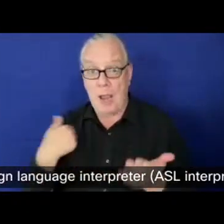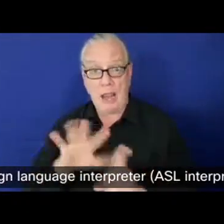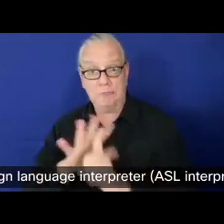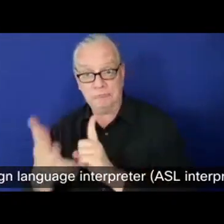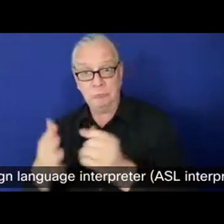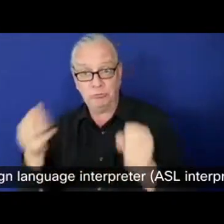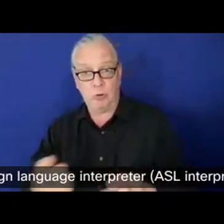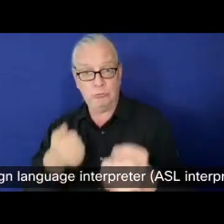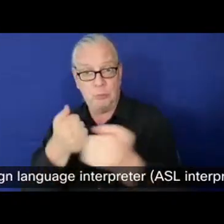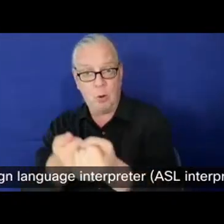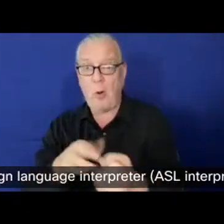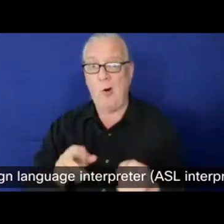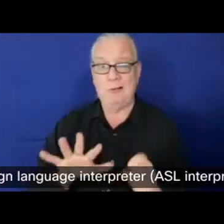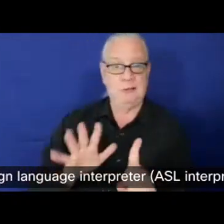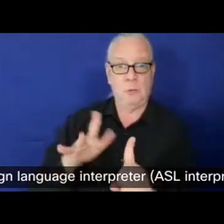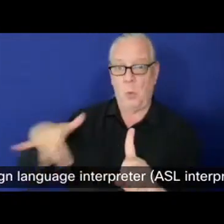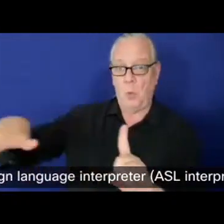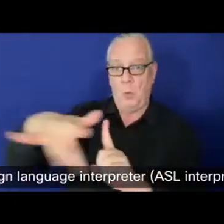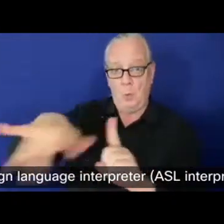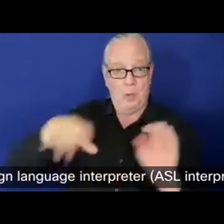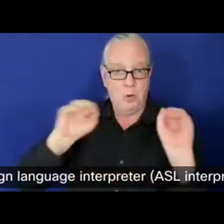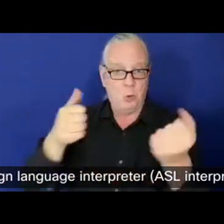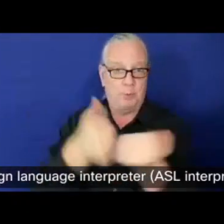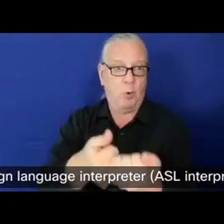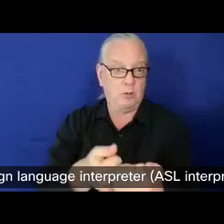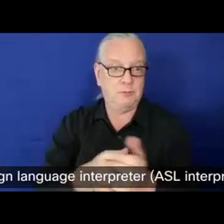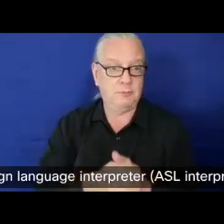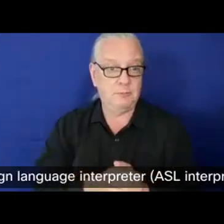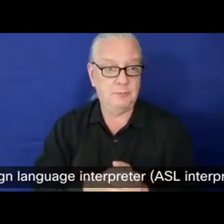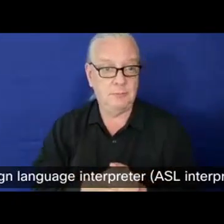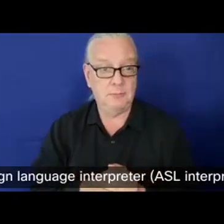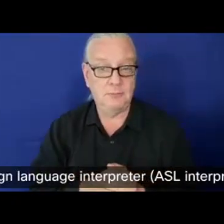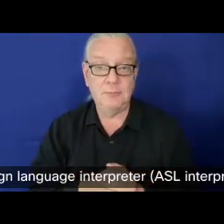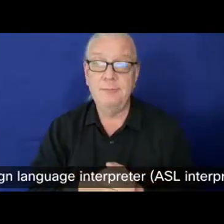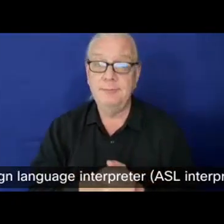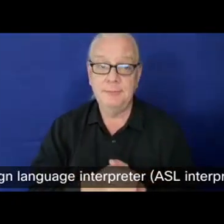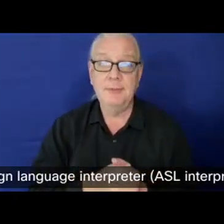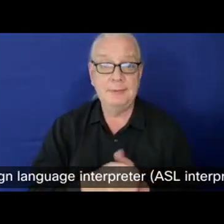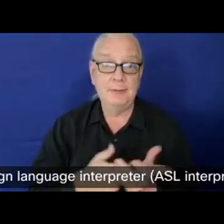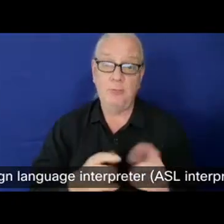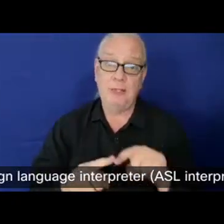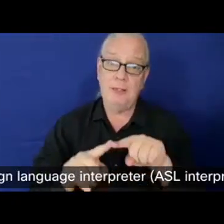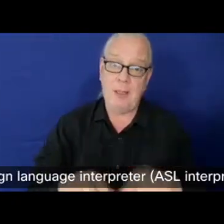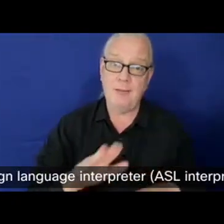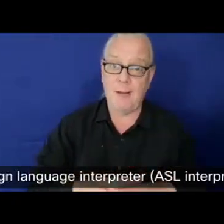is again like I said before directly related to the amount of support and community that you have surrounding you and so